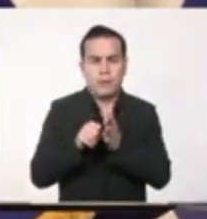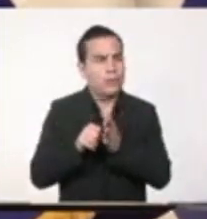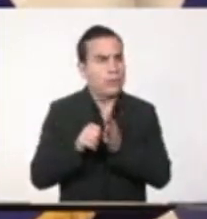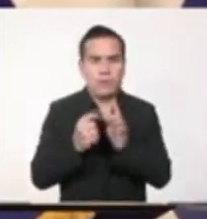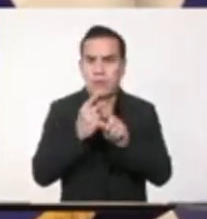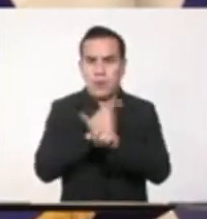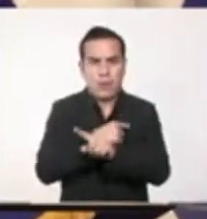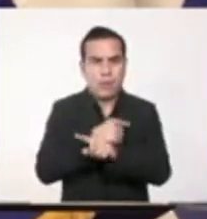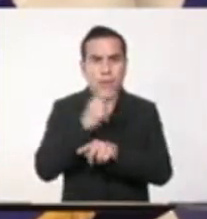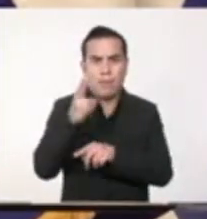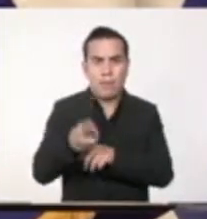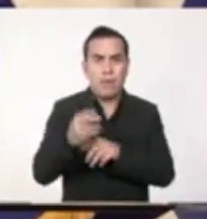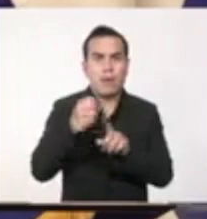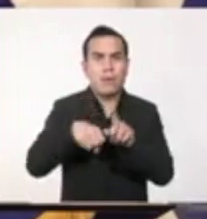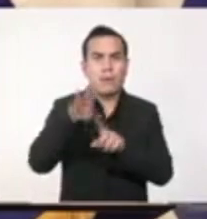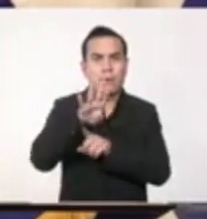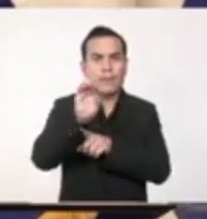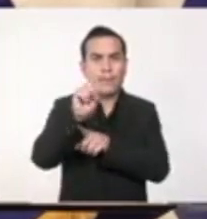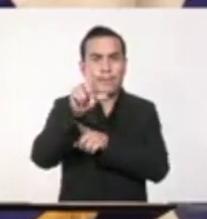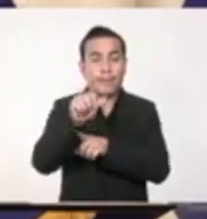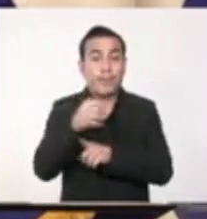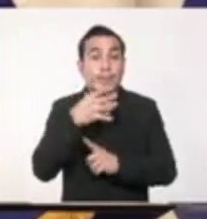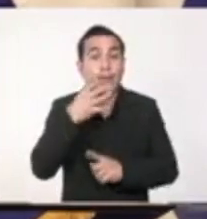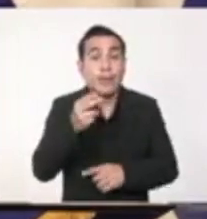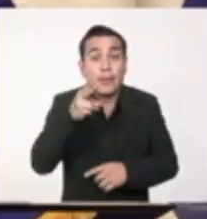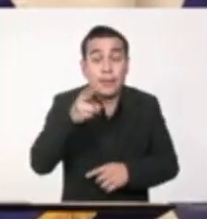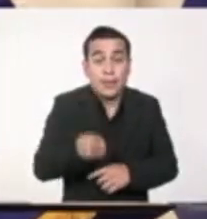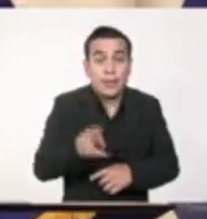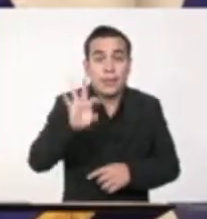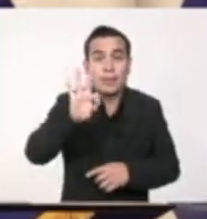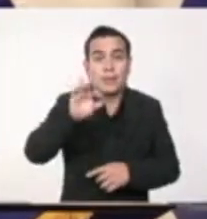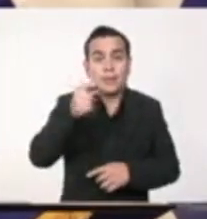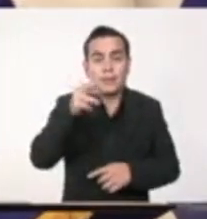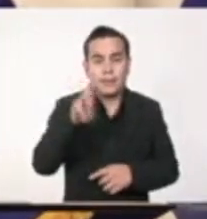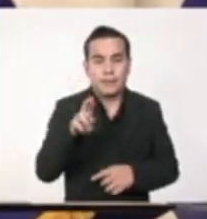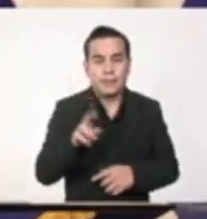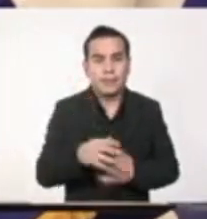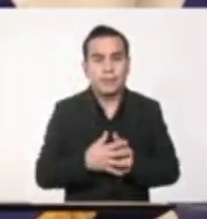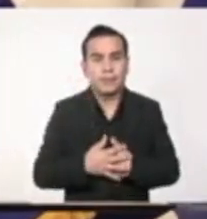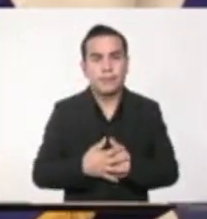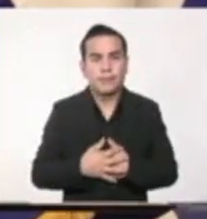with the same magistrates, with the same prosecutor, what will happen